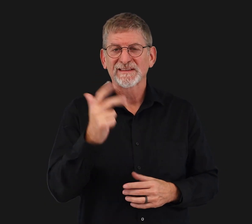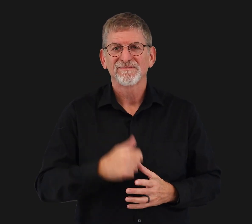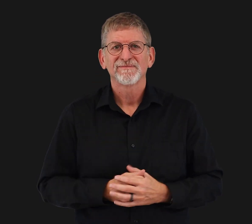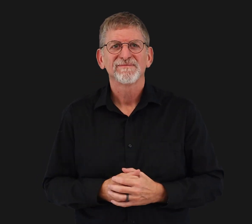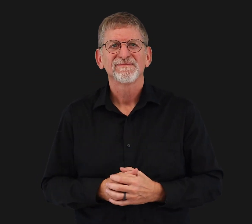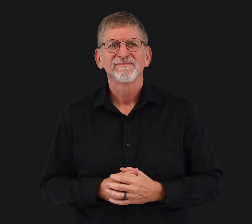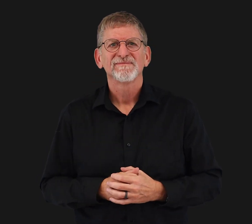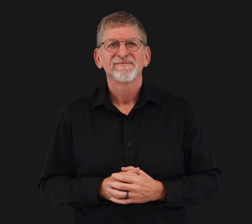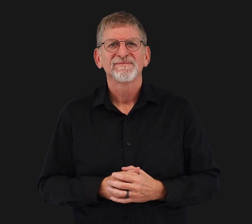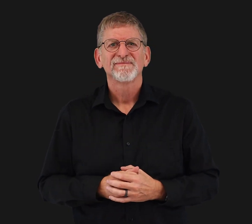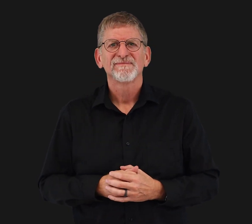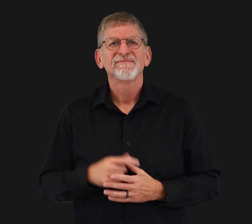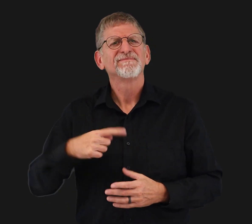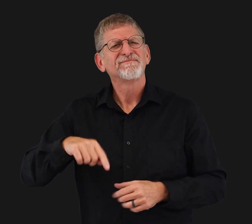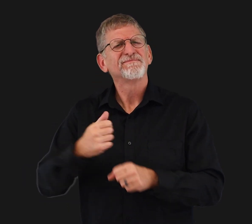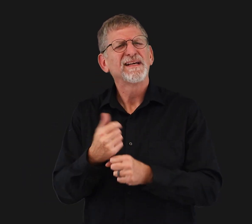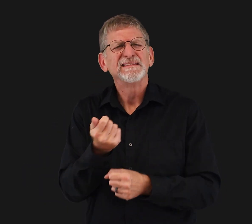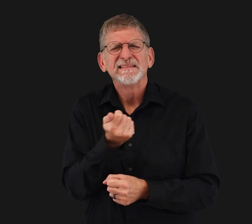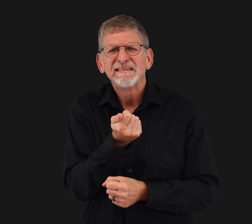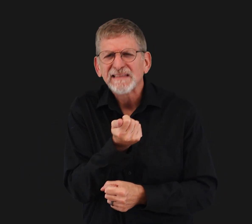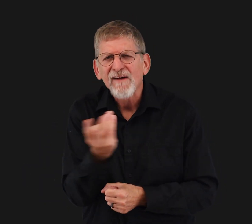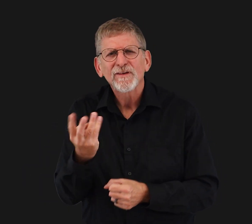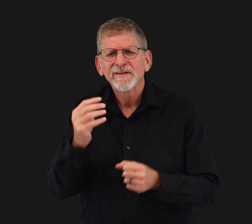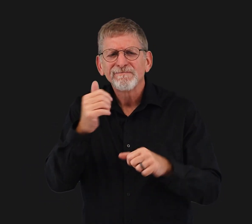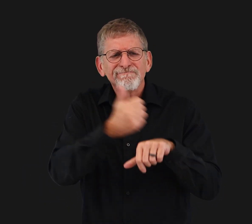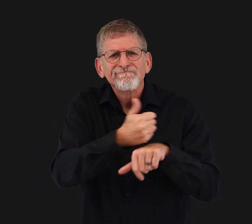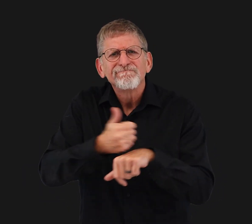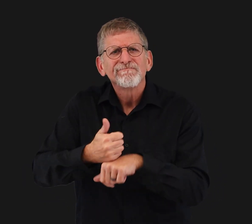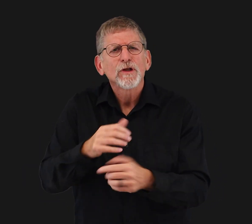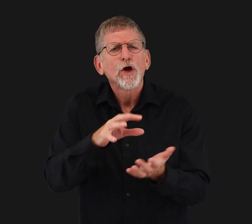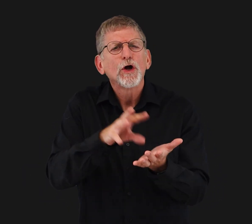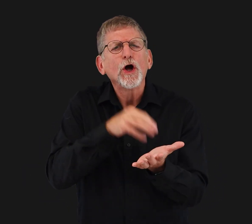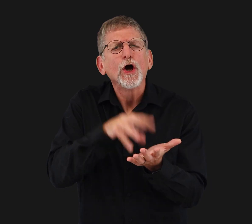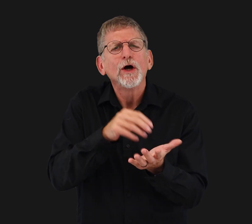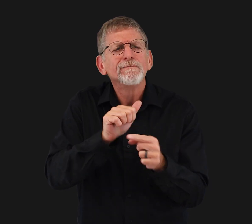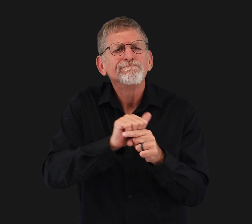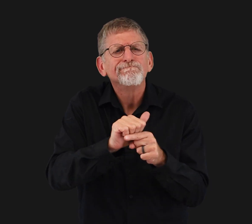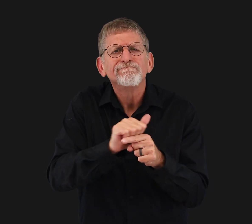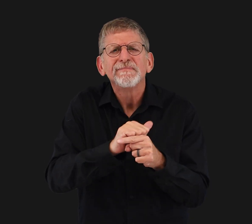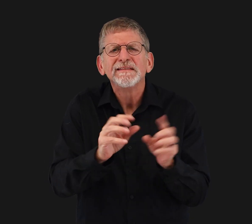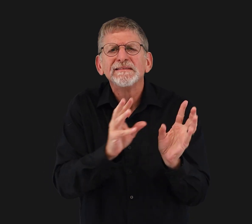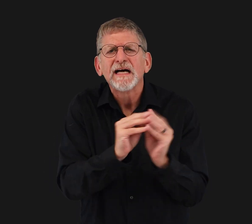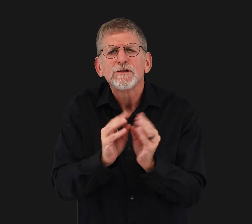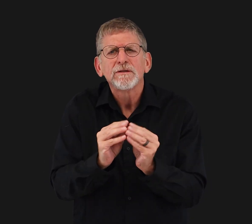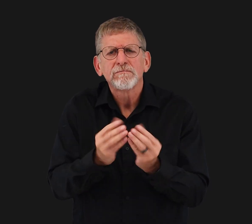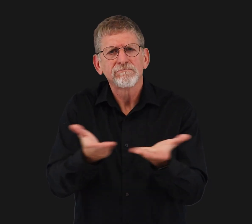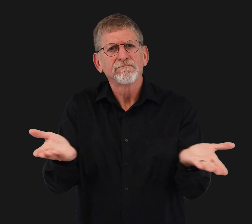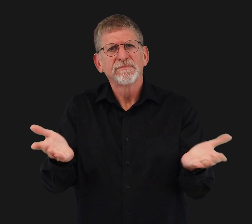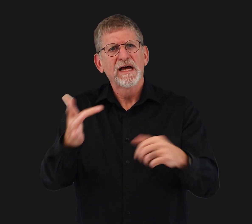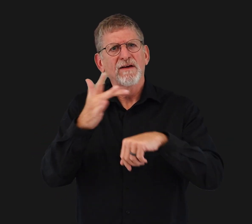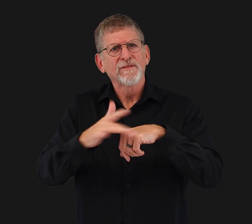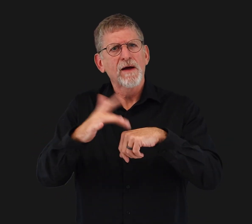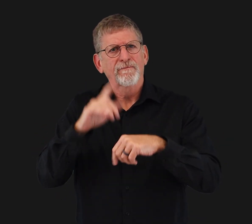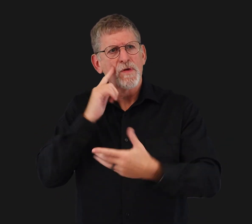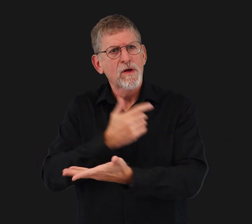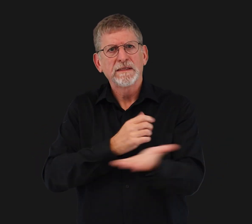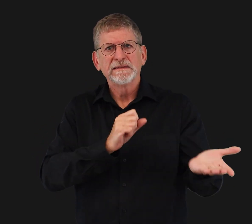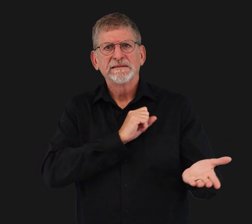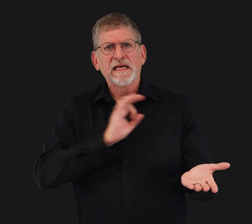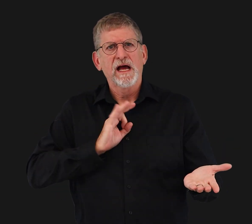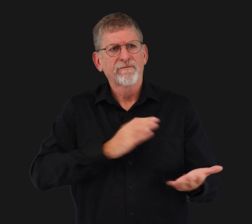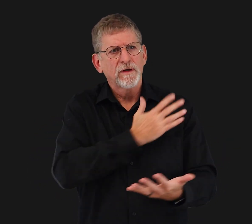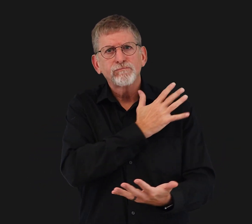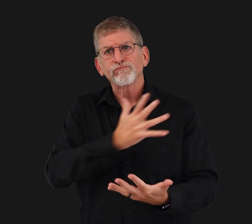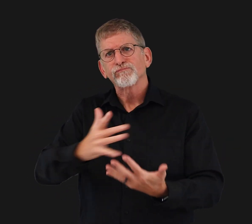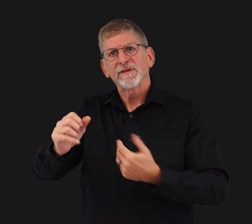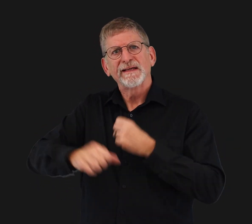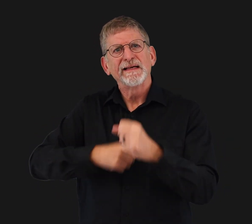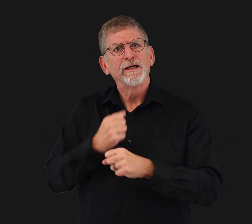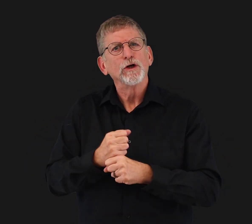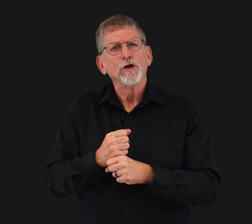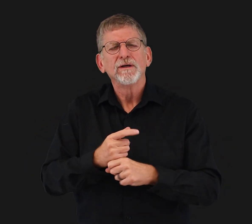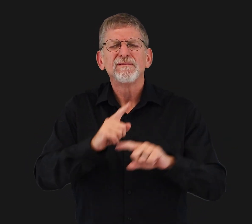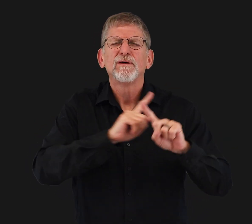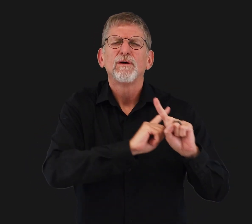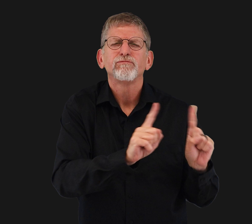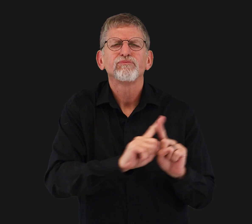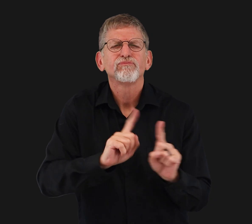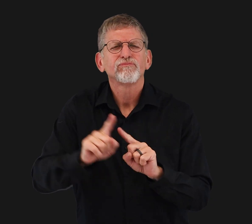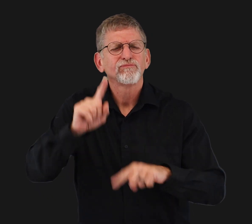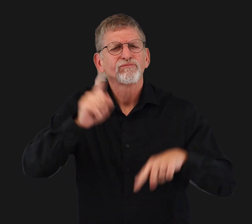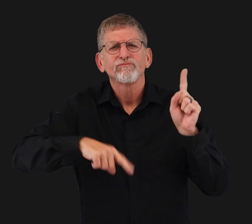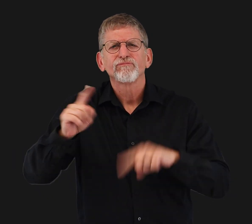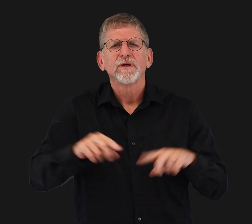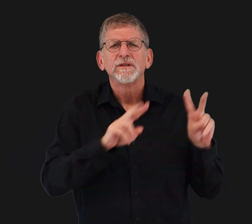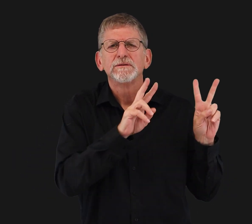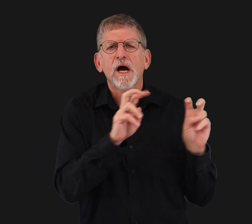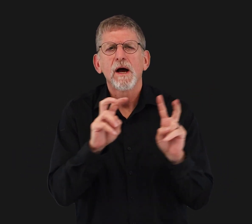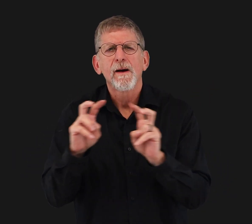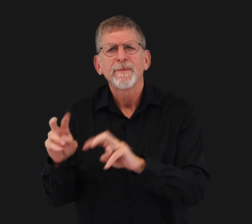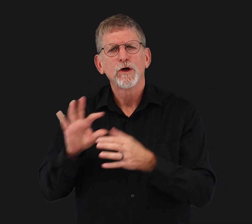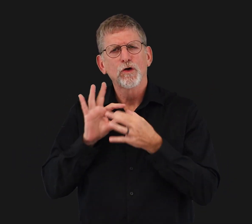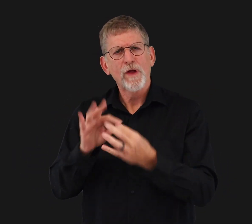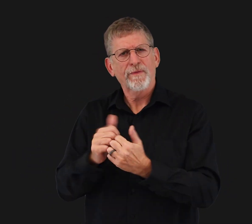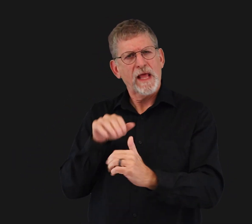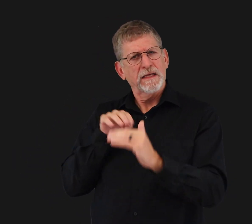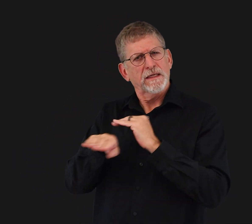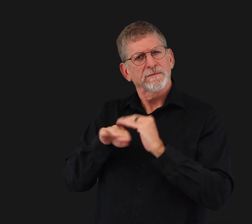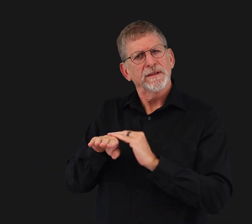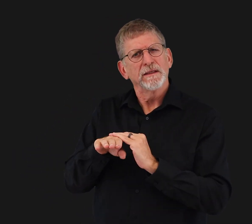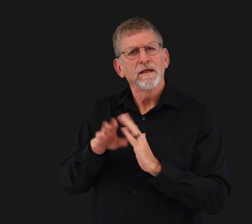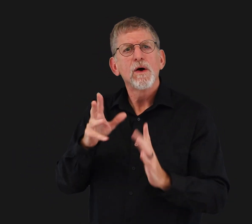• We have made several learning sessions available to staff throughout the year on a variety of topics related to accessibility,